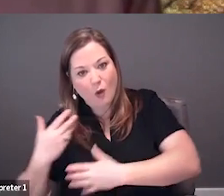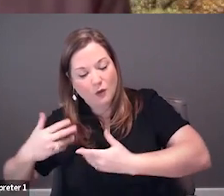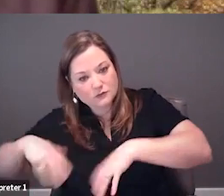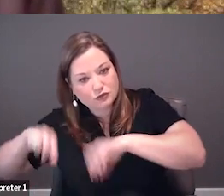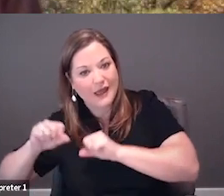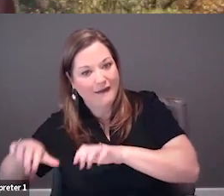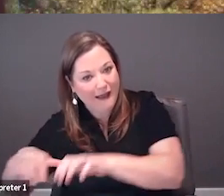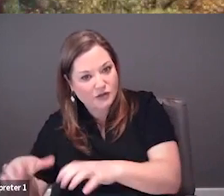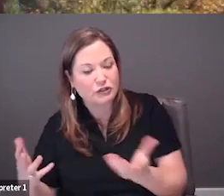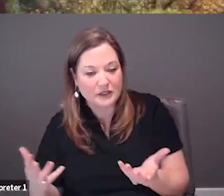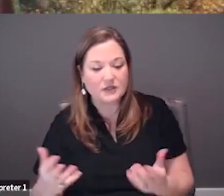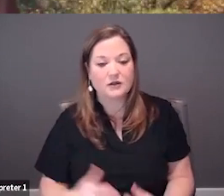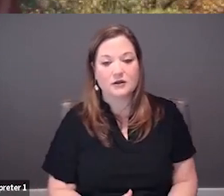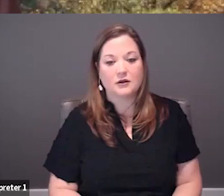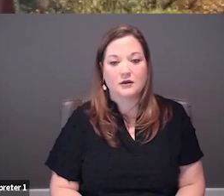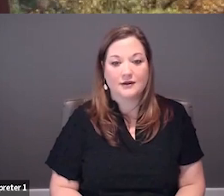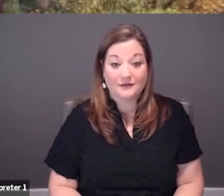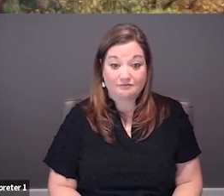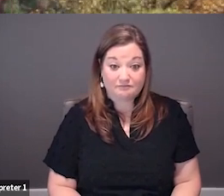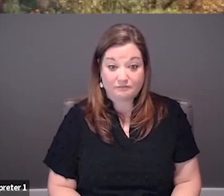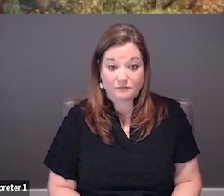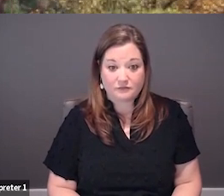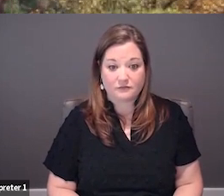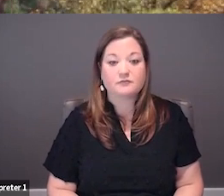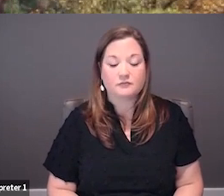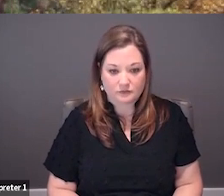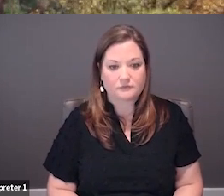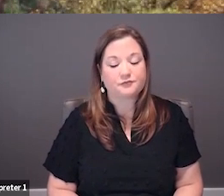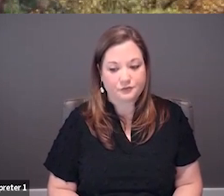I would like other companies to be able to learn from our experiences